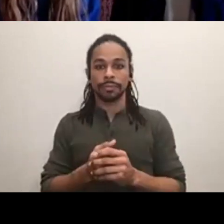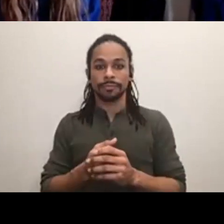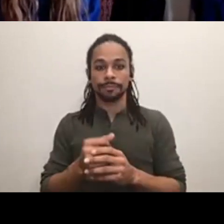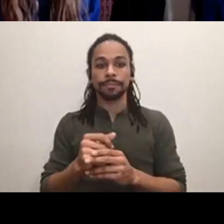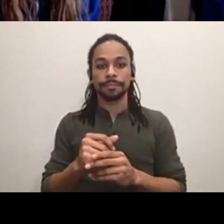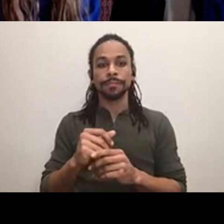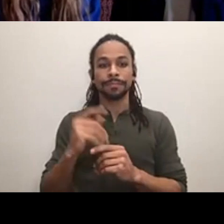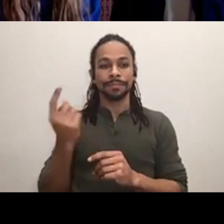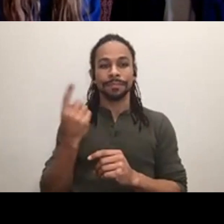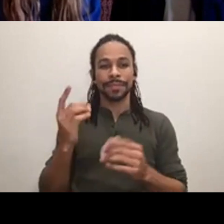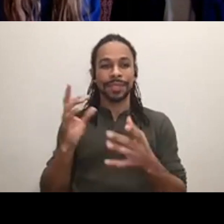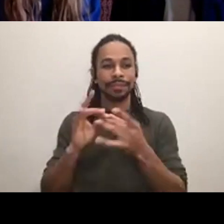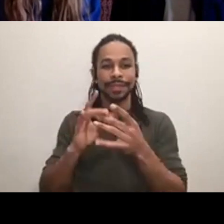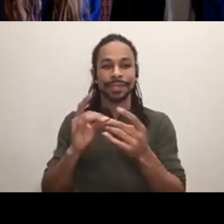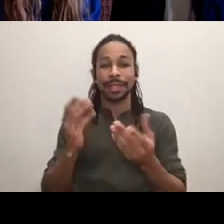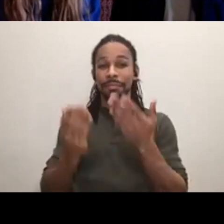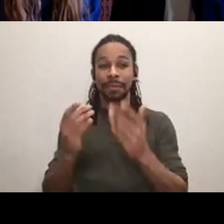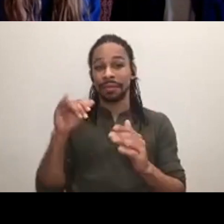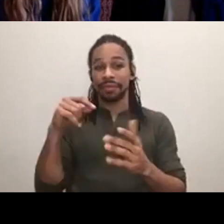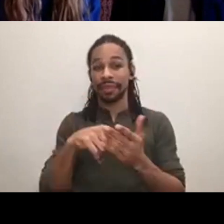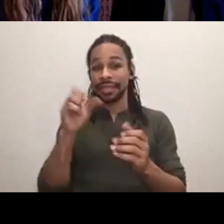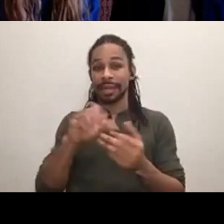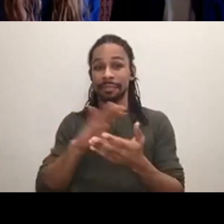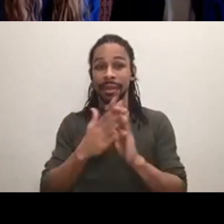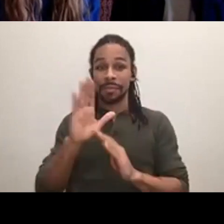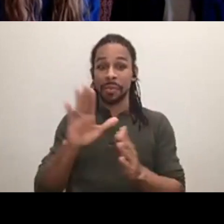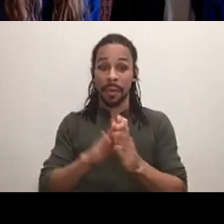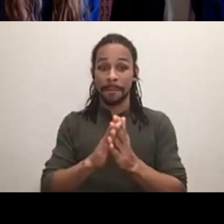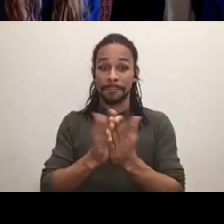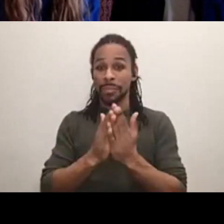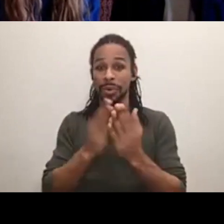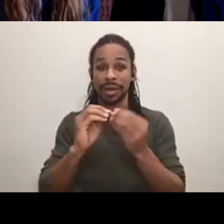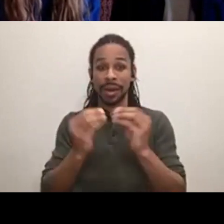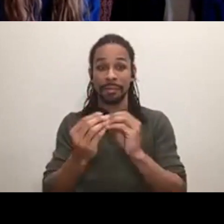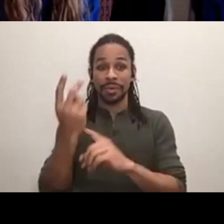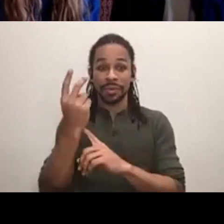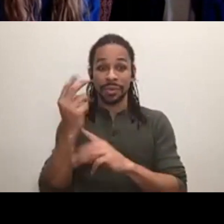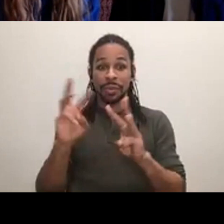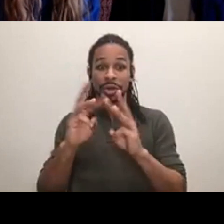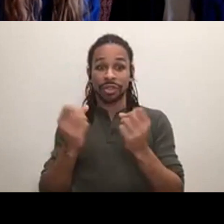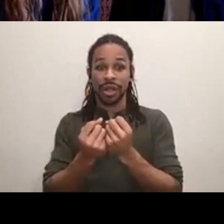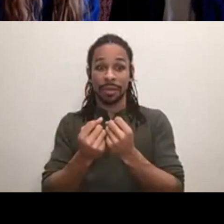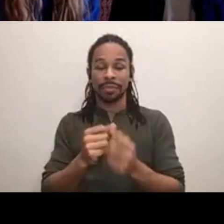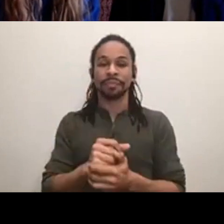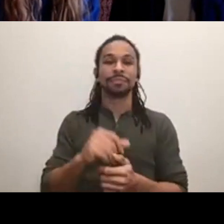big brown glasses. In the picture, I'm wearing Fanta soda bottle earrings and a gray vest